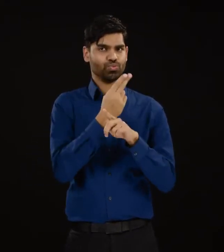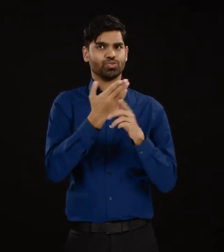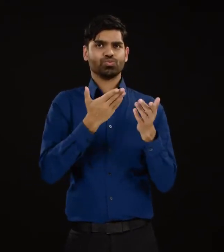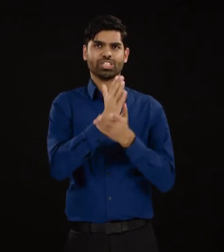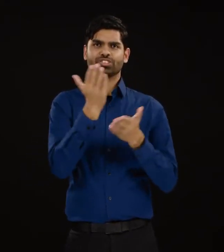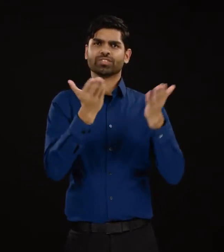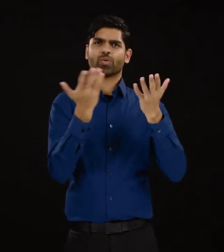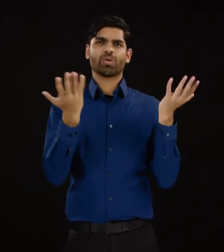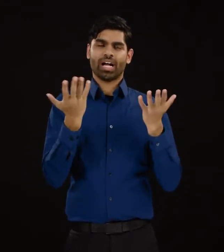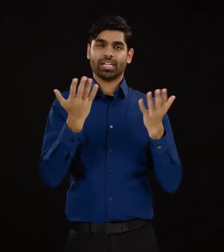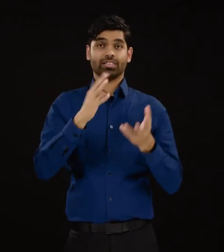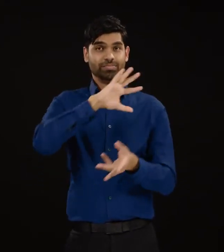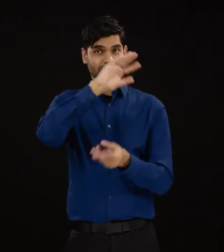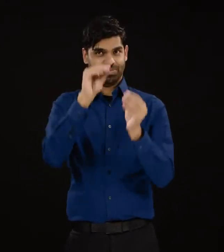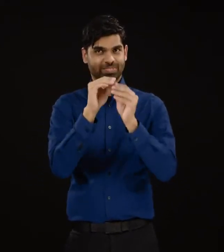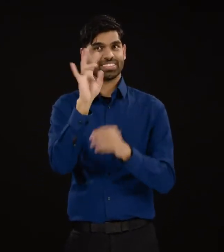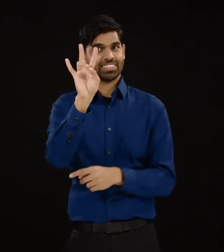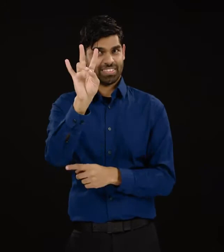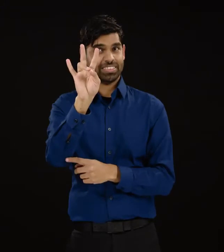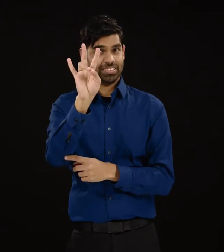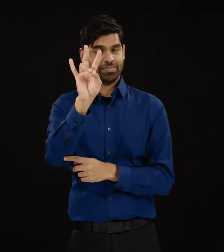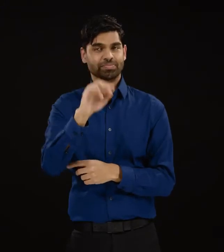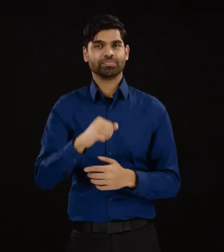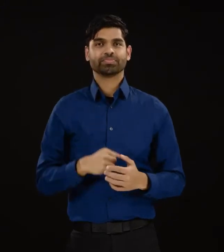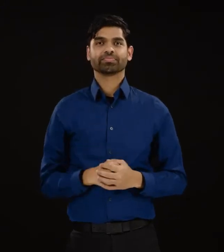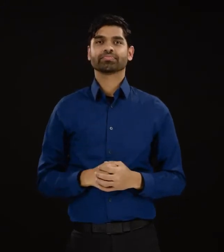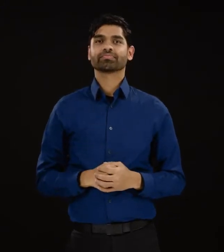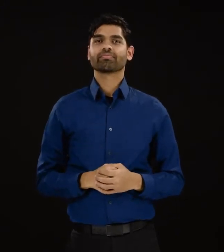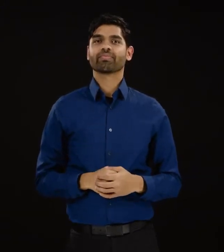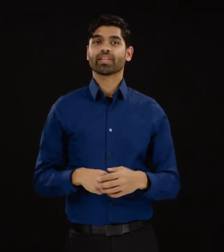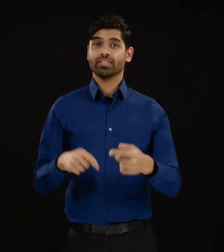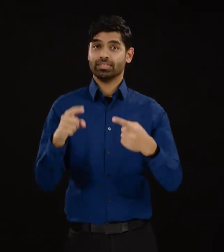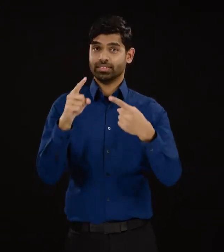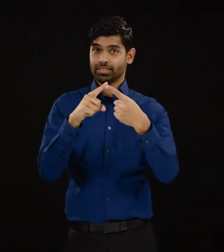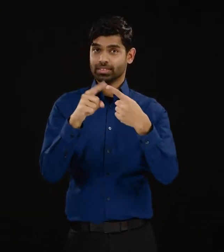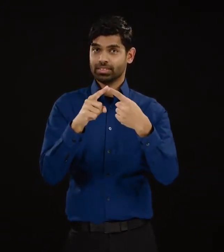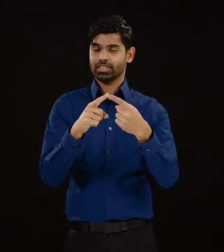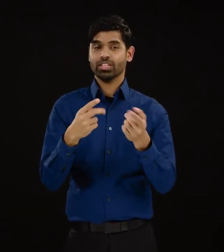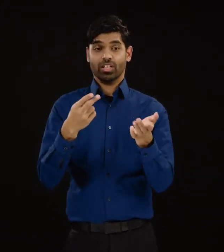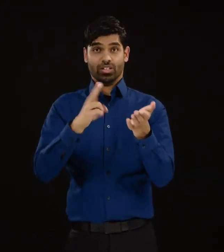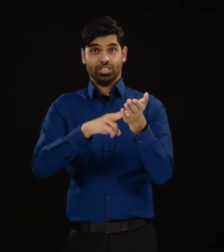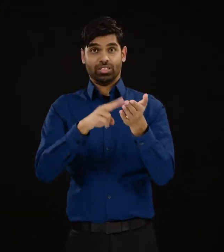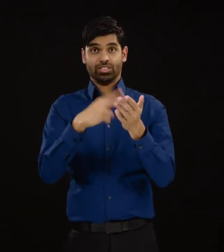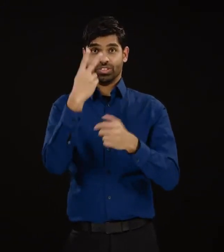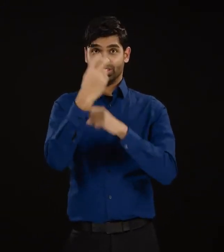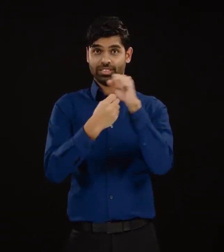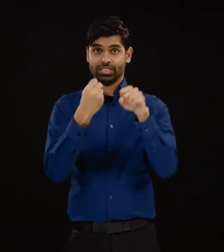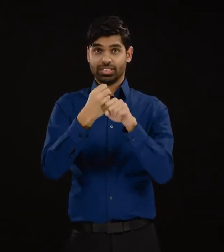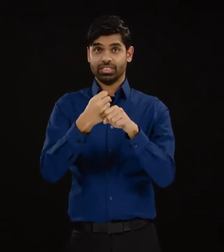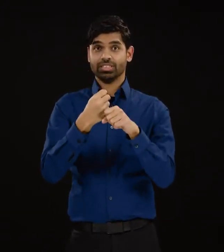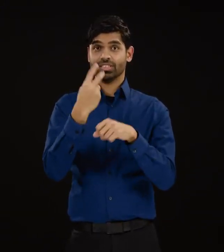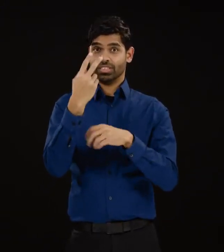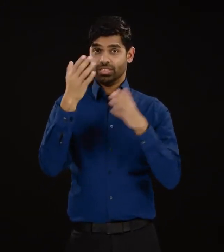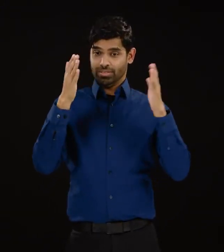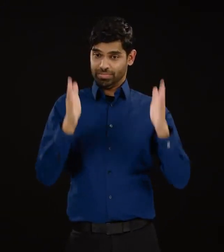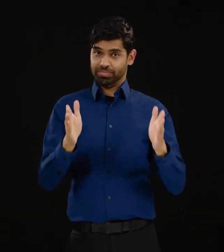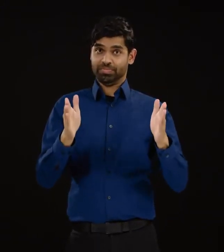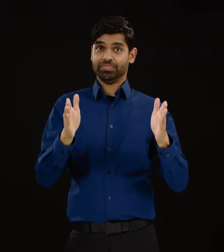To be the only person to consent to additional charges on a shared or family plan, unless they authorize another user to do so.